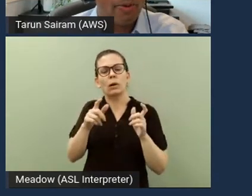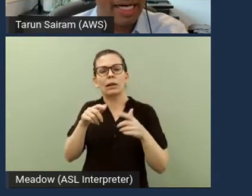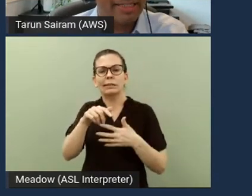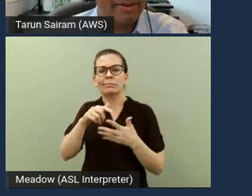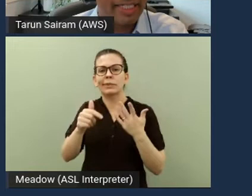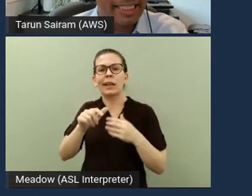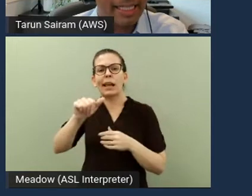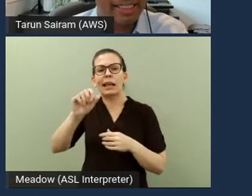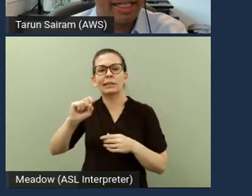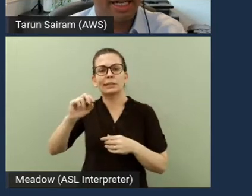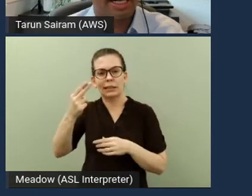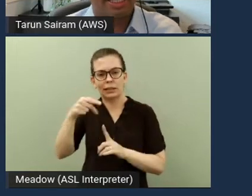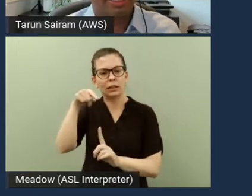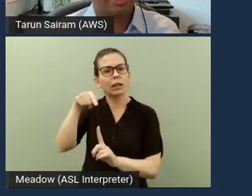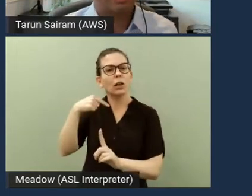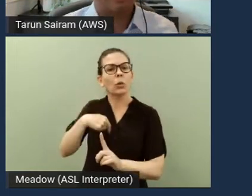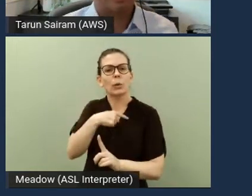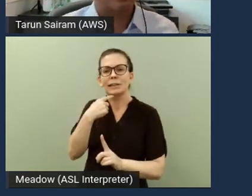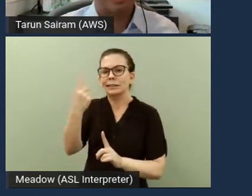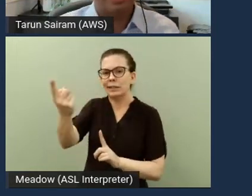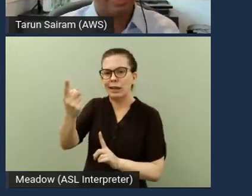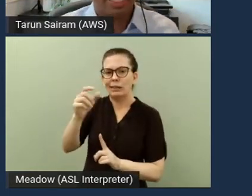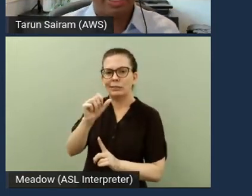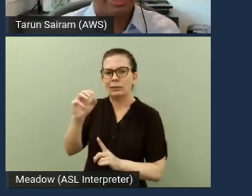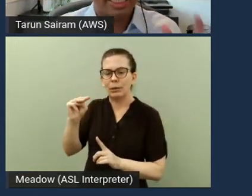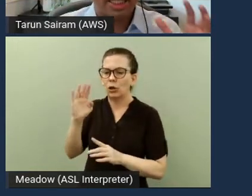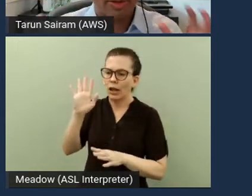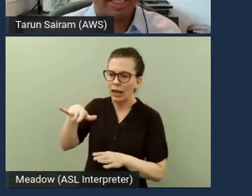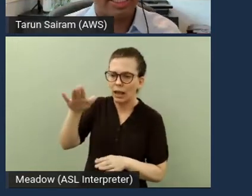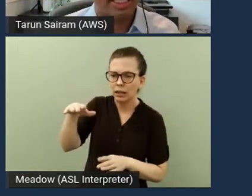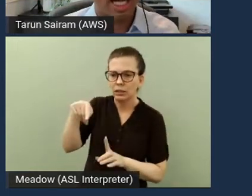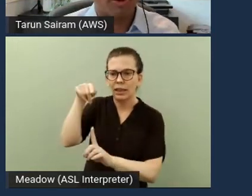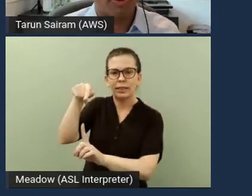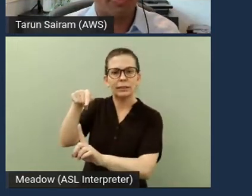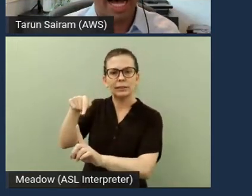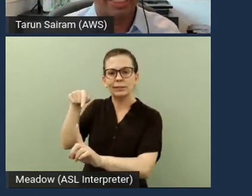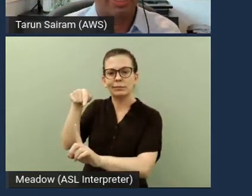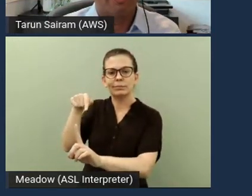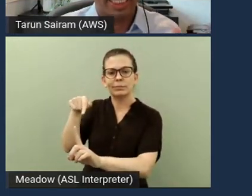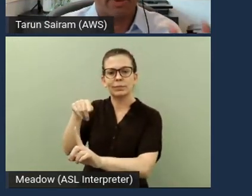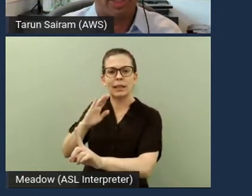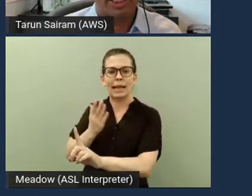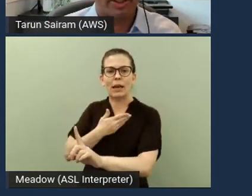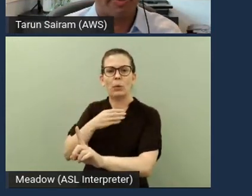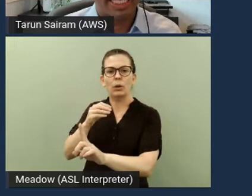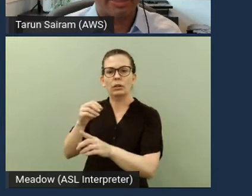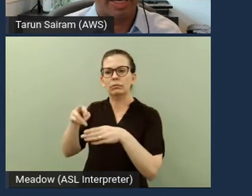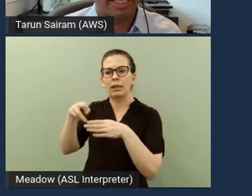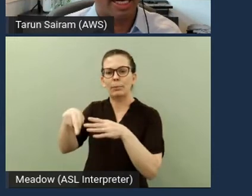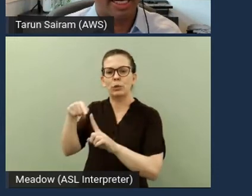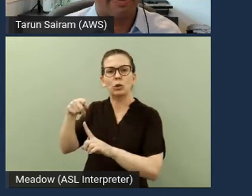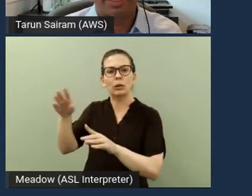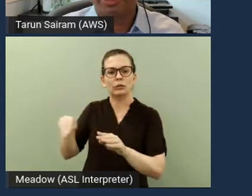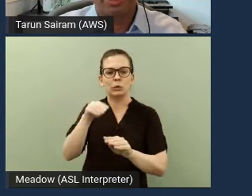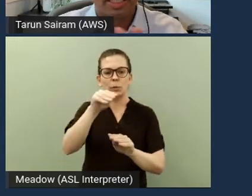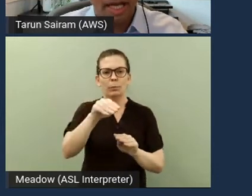Where we tell a SageMaker, hey, this is where, this is the output path where I want you to place my inferences